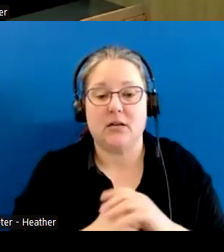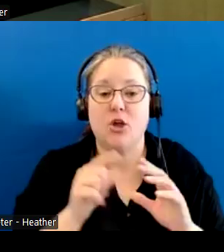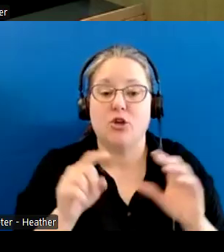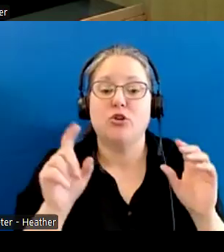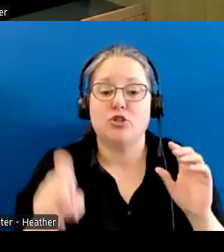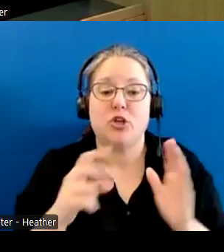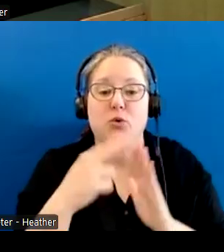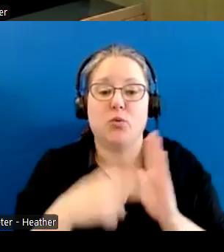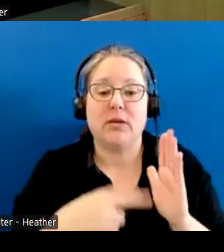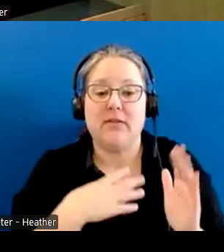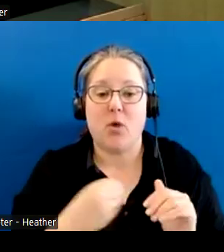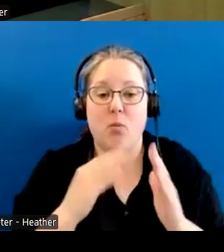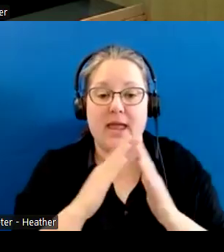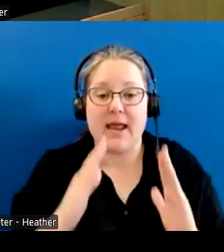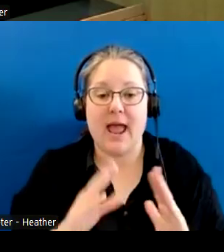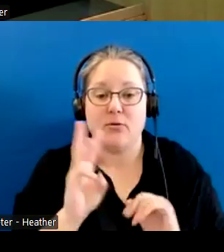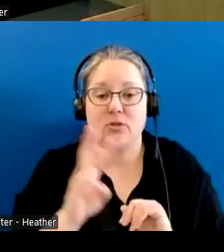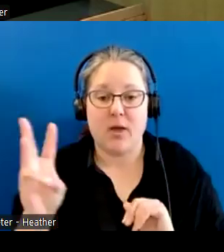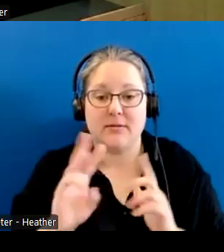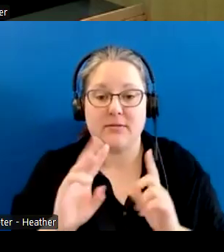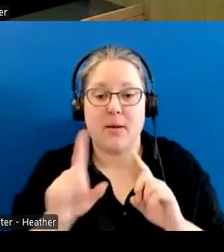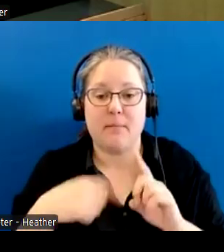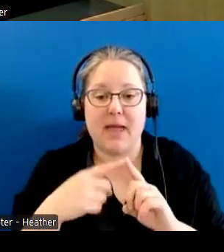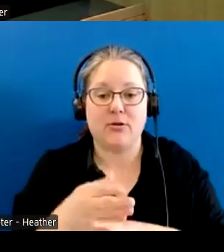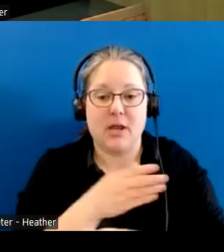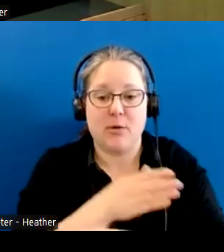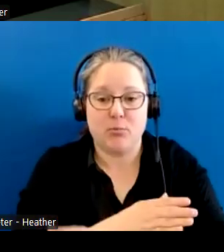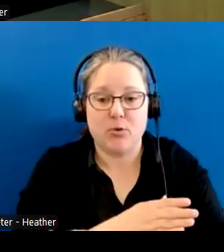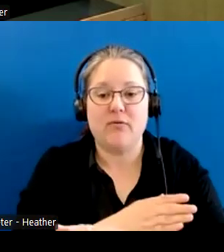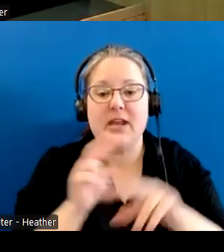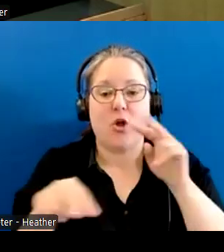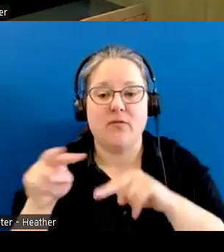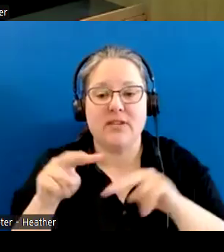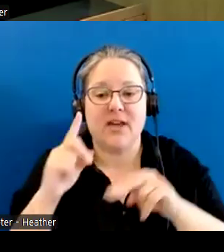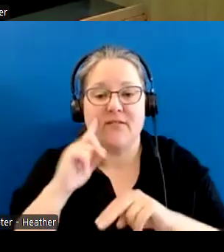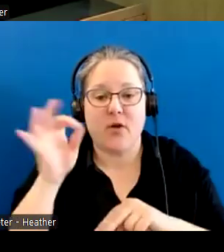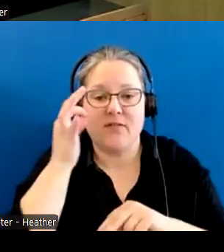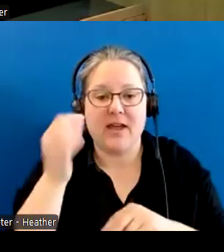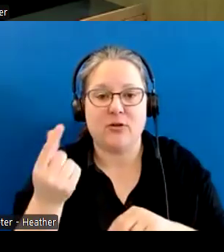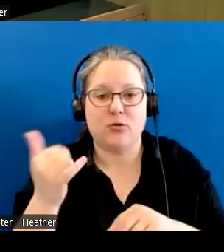um White House uh website on improving oversight of federal grant making that explains a lot of